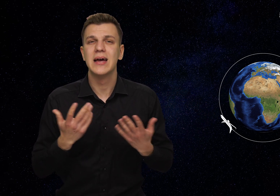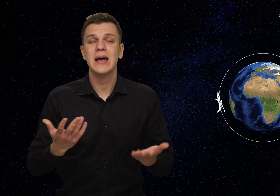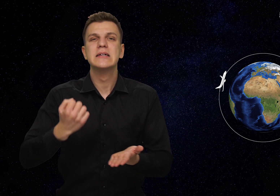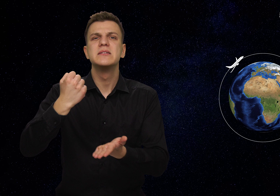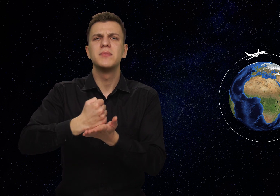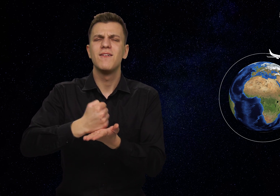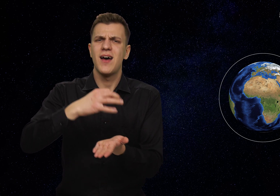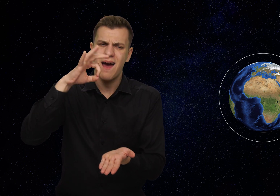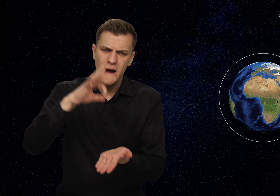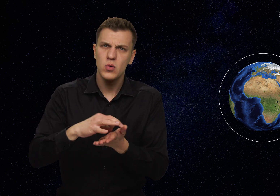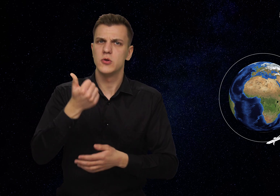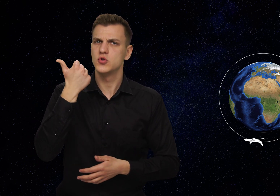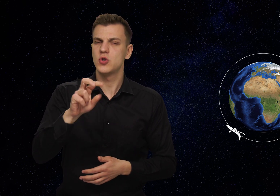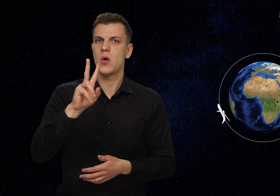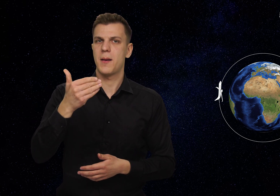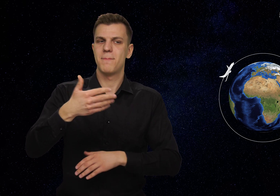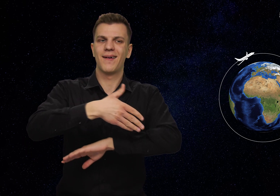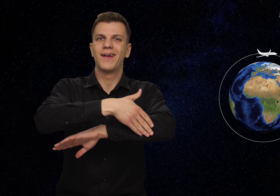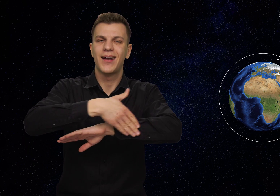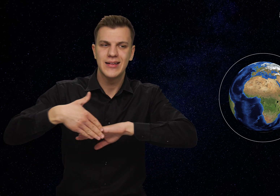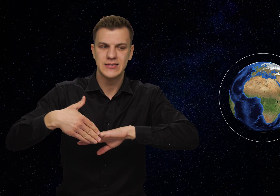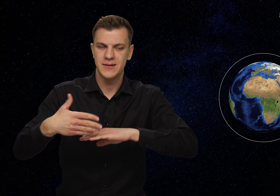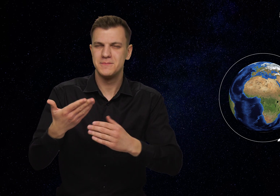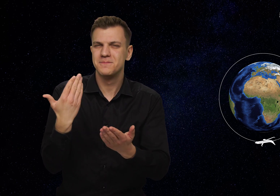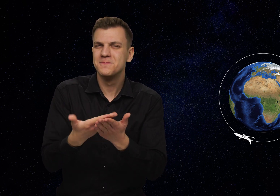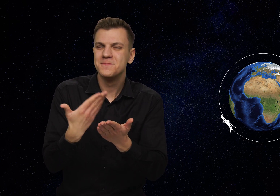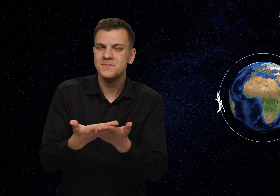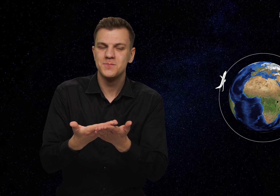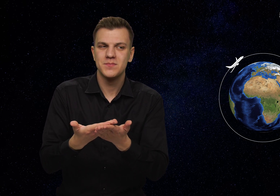And what's the deal with the 100 km above sea level?